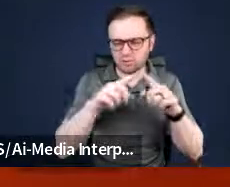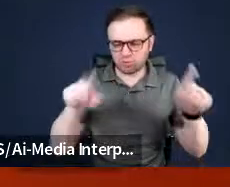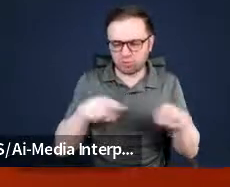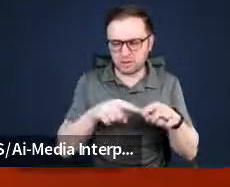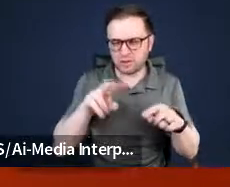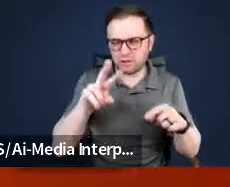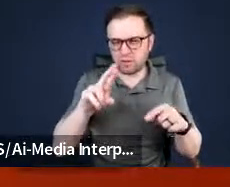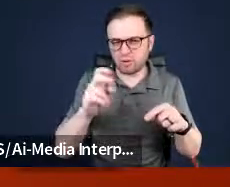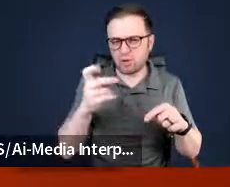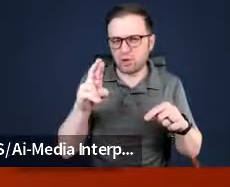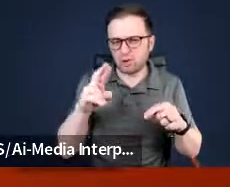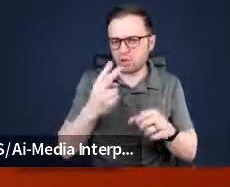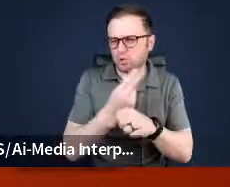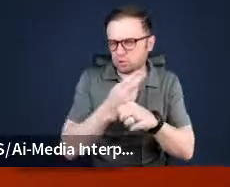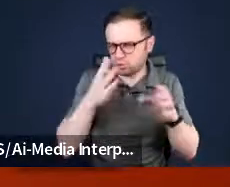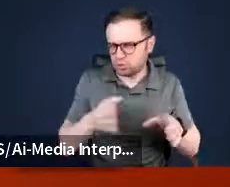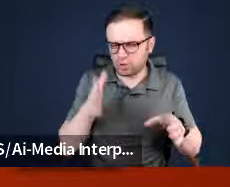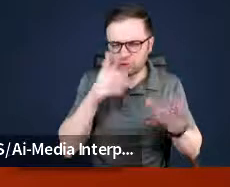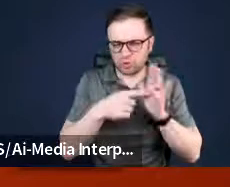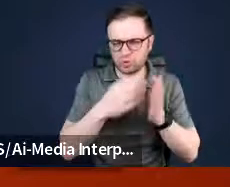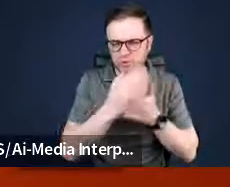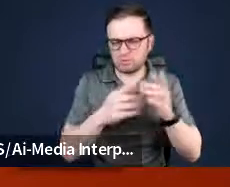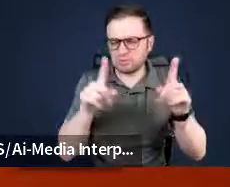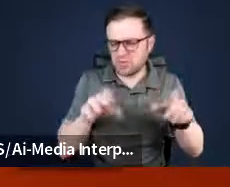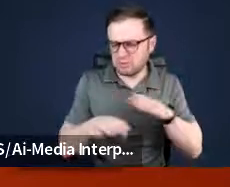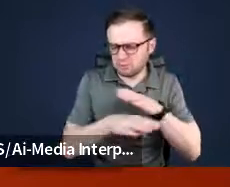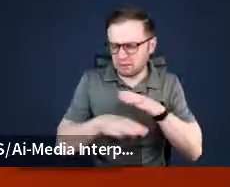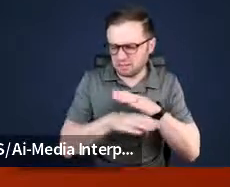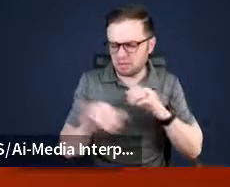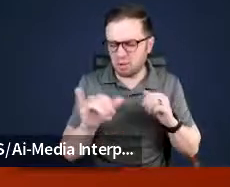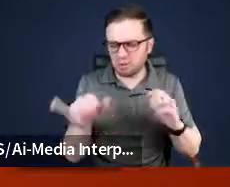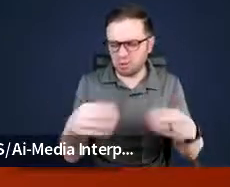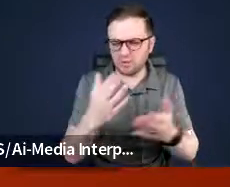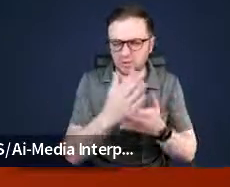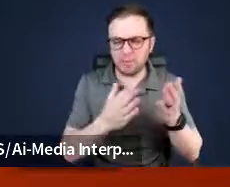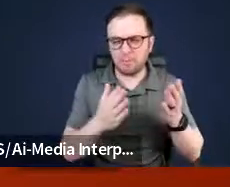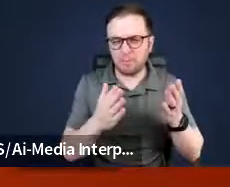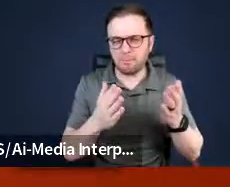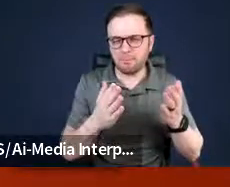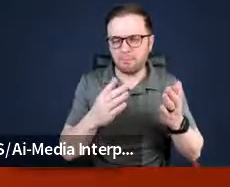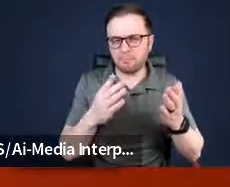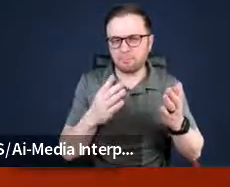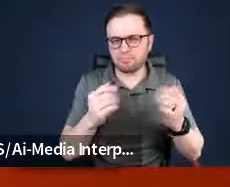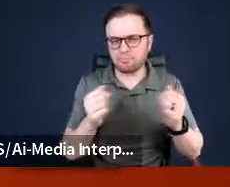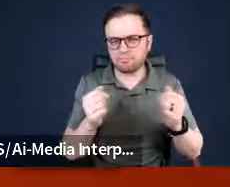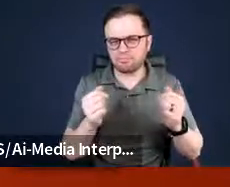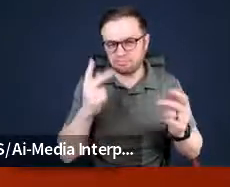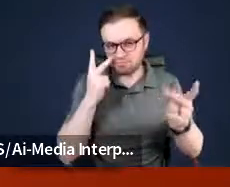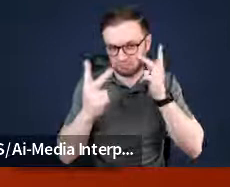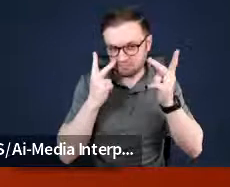and a native screen reader user perform some basic accessibility tests and ensure that you guys